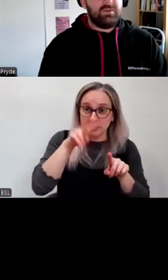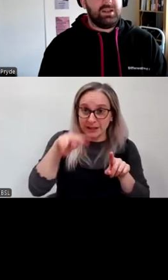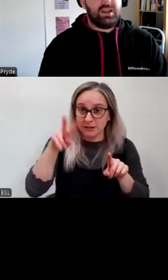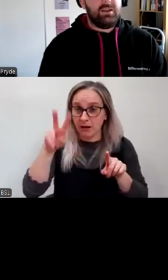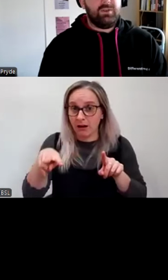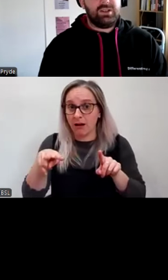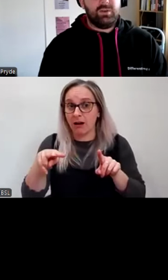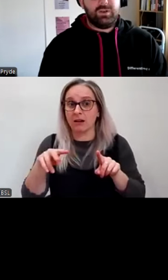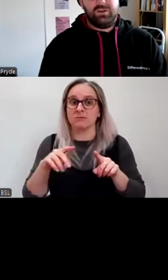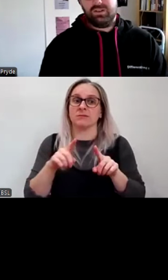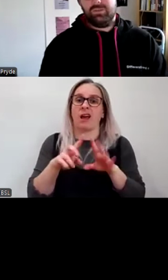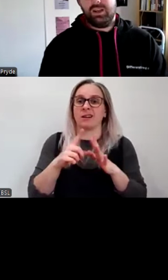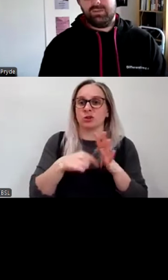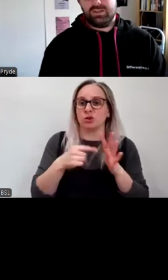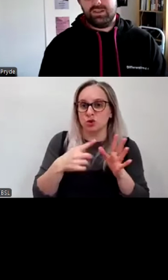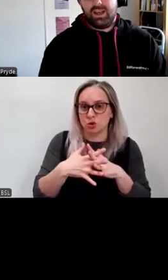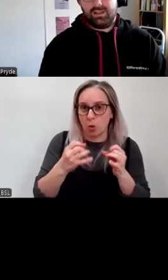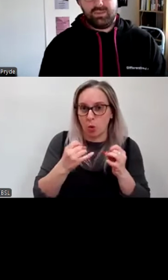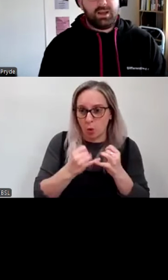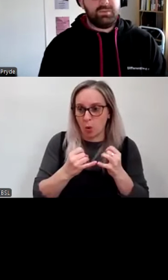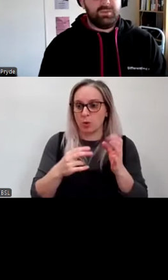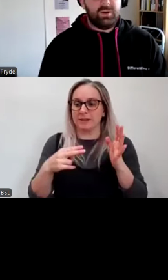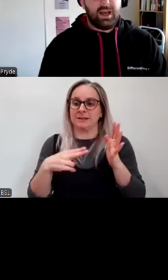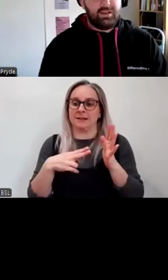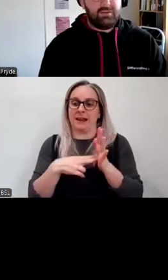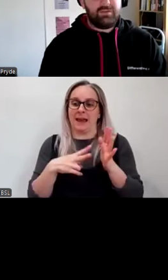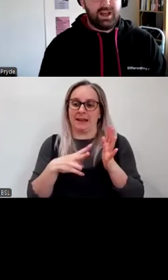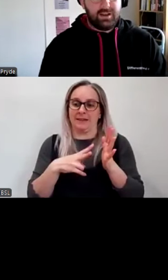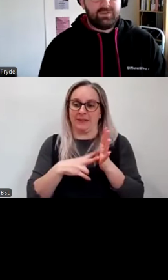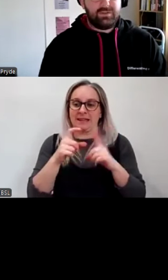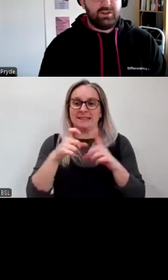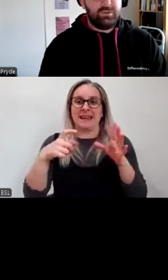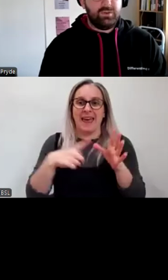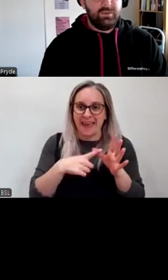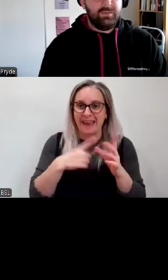NVDA, and voiceover are some terms that perhaps people have heard before.